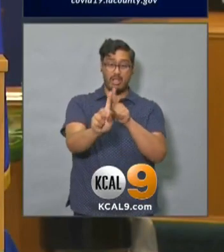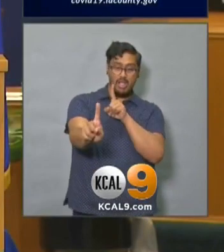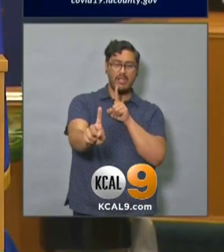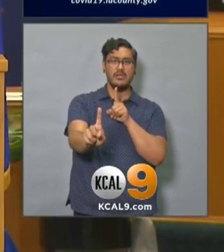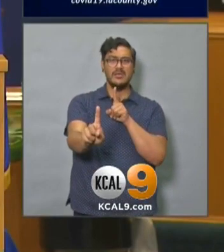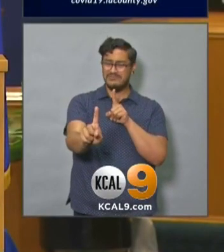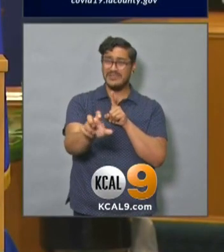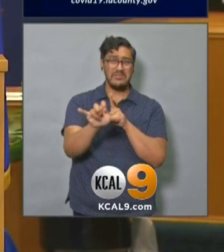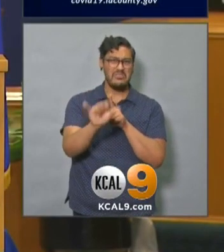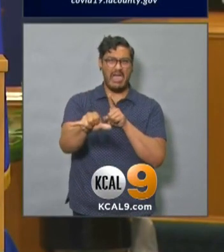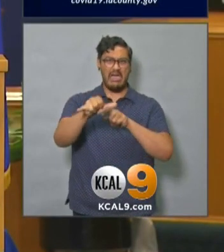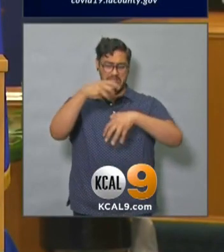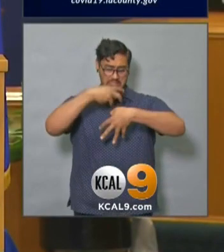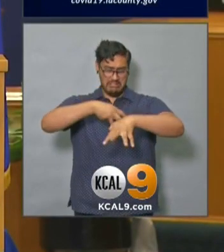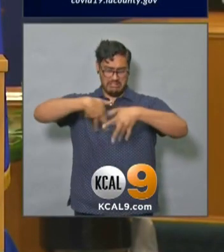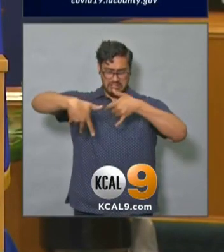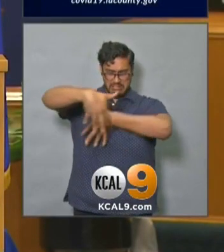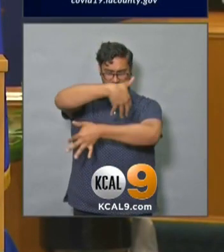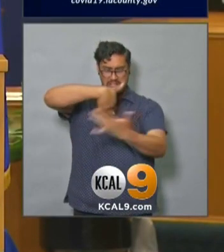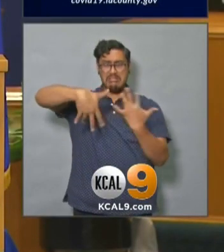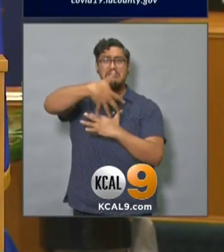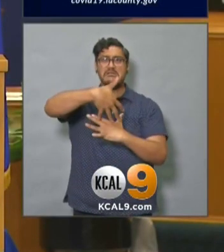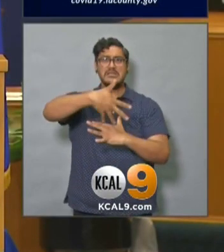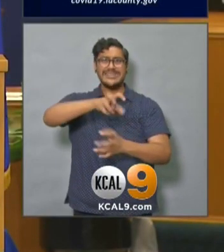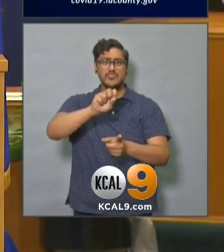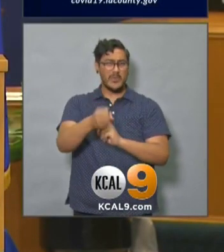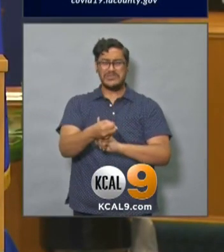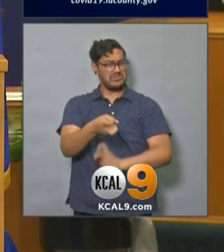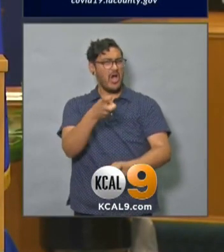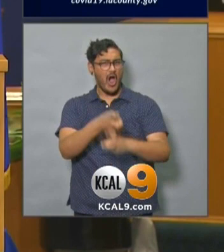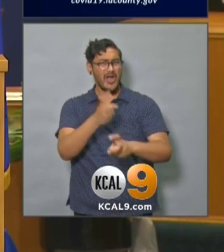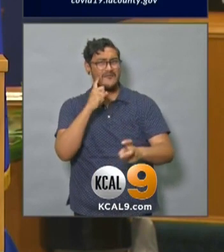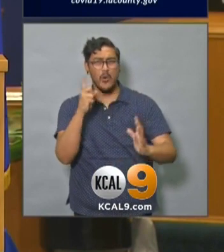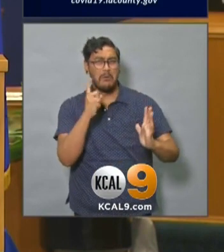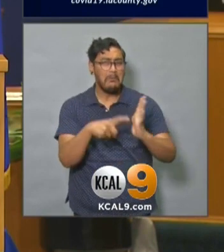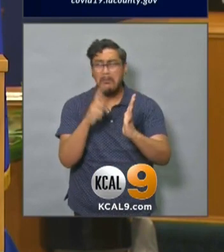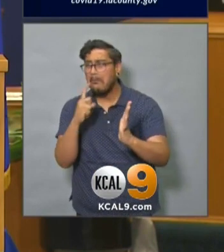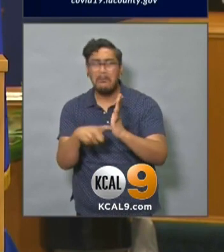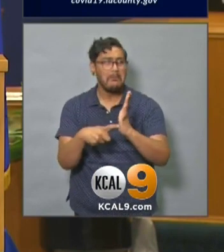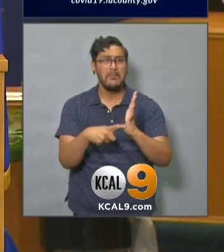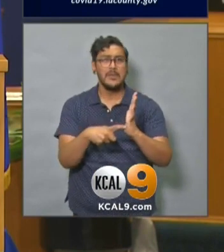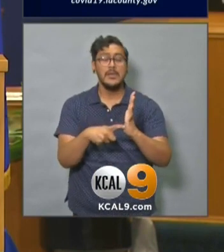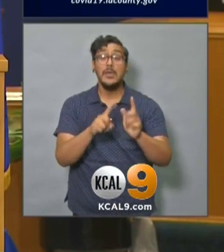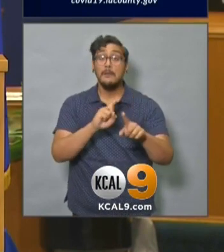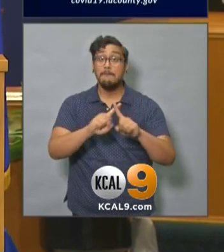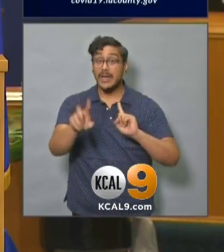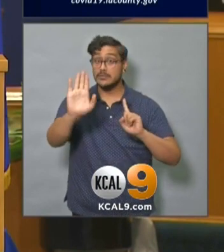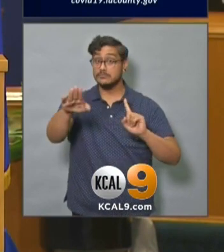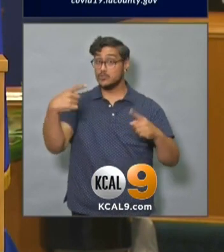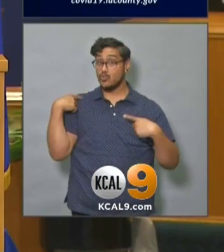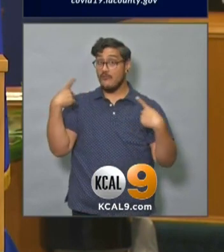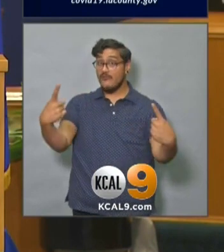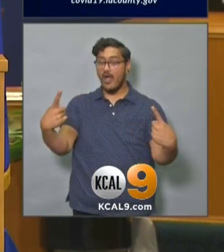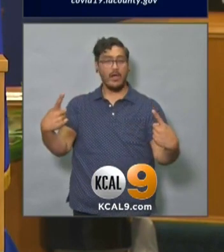ACTUALLY KNOW WHETHER OR NOT YOU HAVE AN EXPOSURE AND A CROWD OR SOMEWHERE ELSE BUT AS OF RIGHT